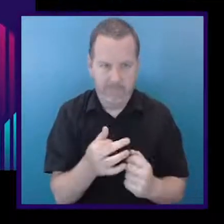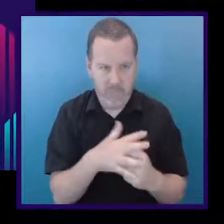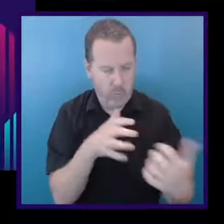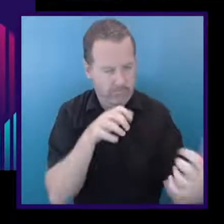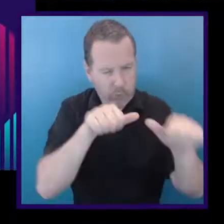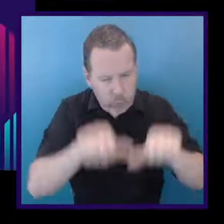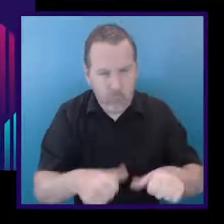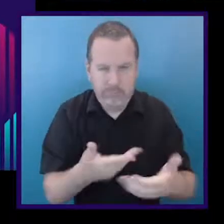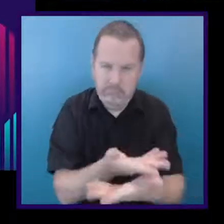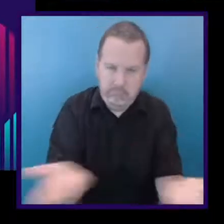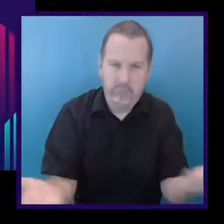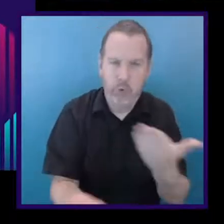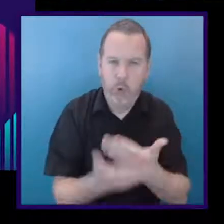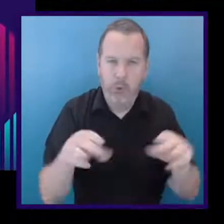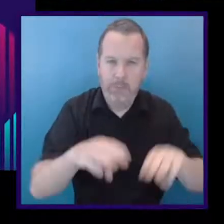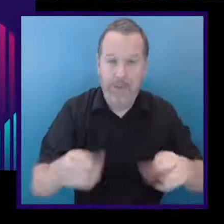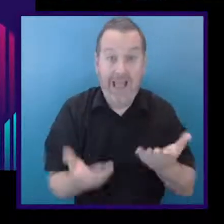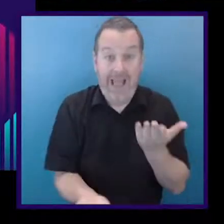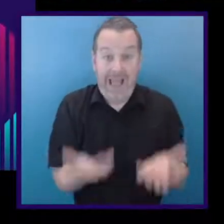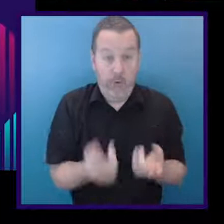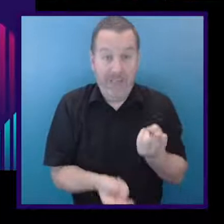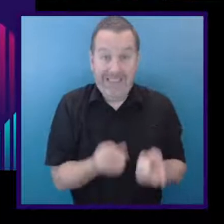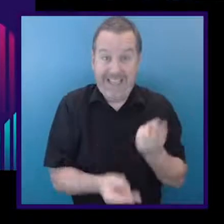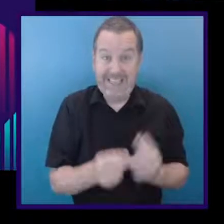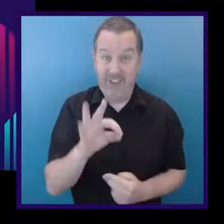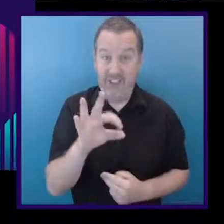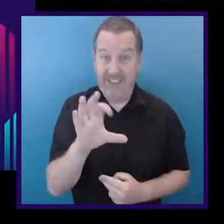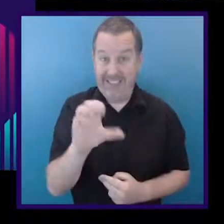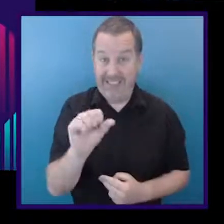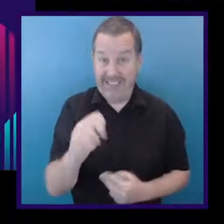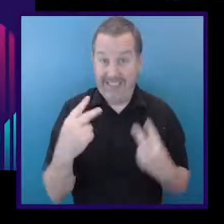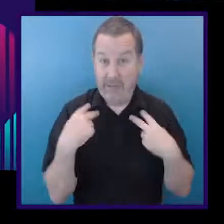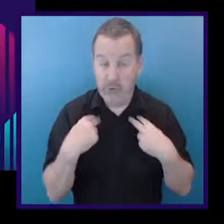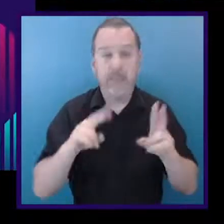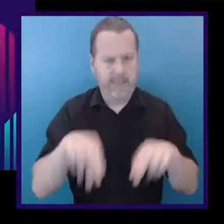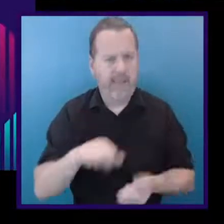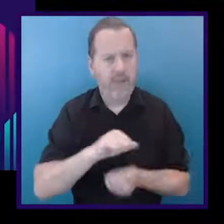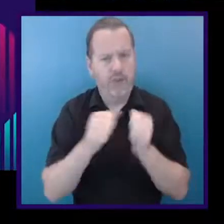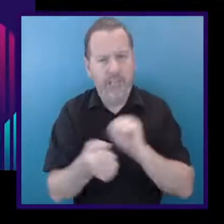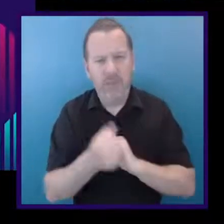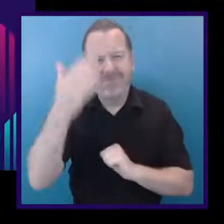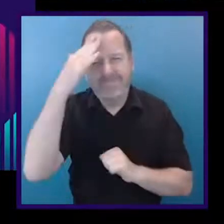we assess GCSE languages. The traditional speaking exam of a pupil in a room, it being pre-recorded and talking